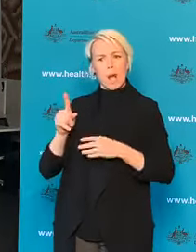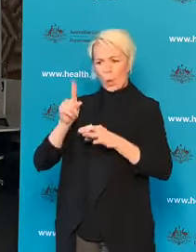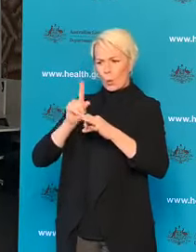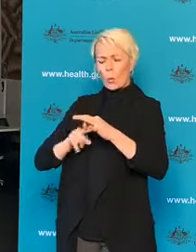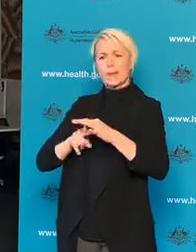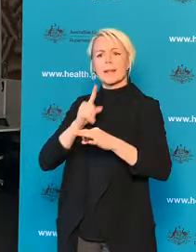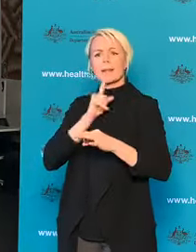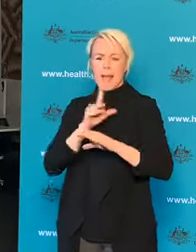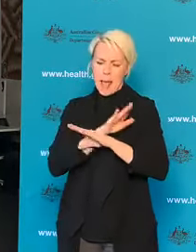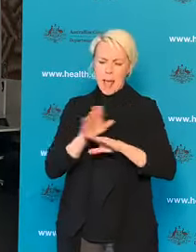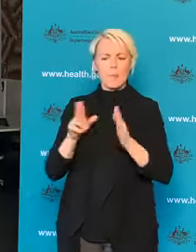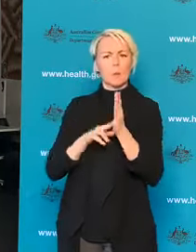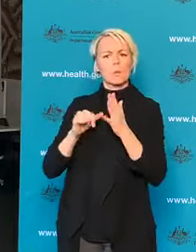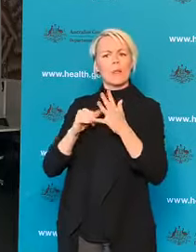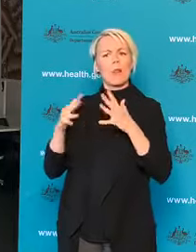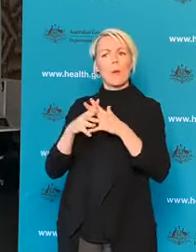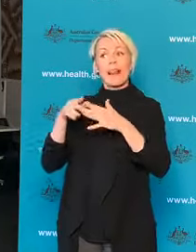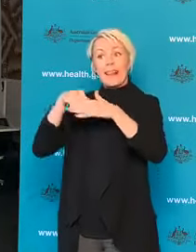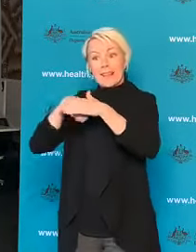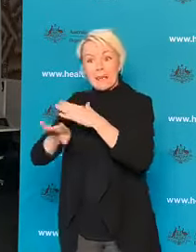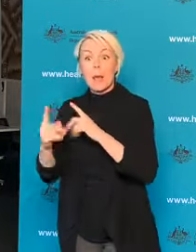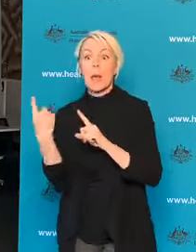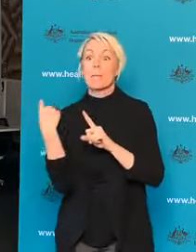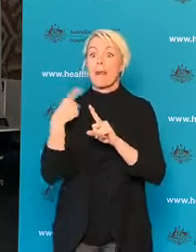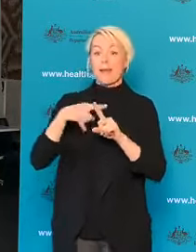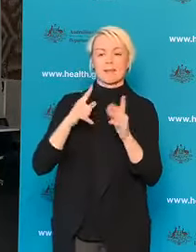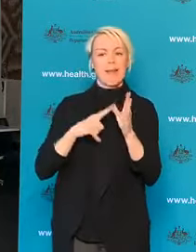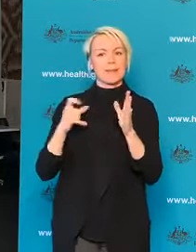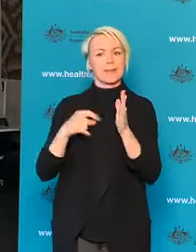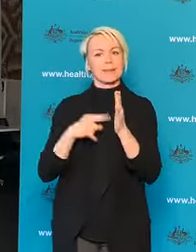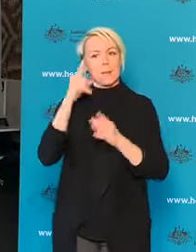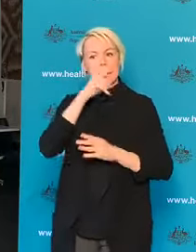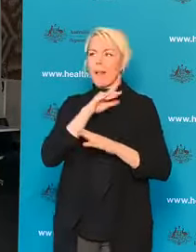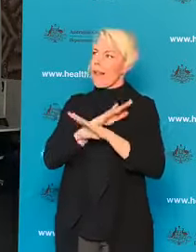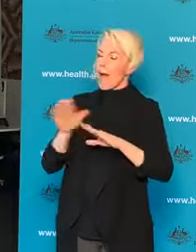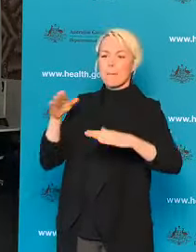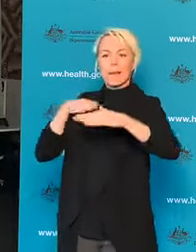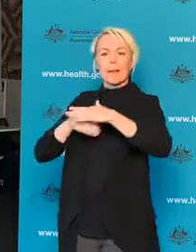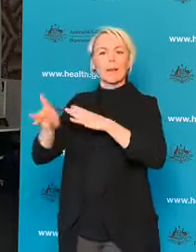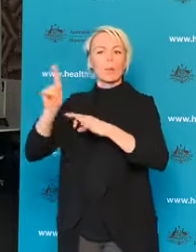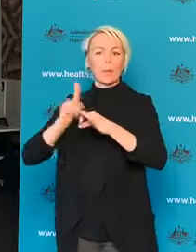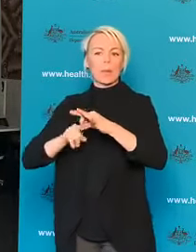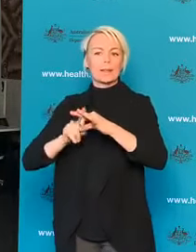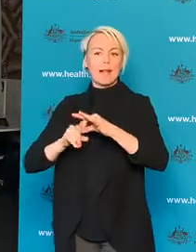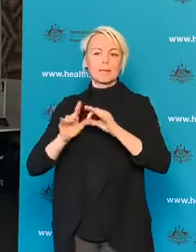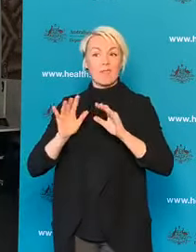determination by Queensland is obviously an issue for the Queensland Government. The challenge I imagine